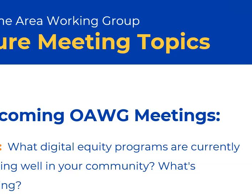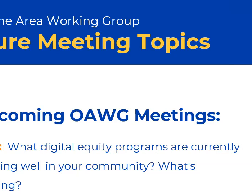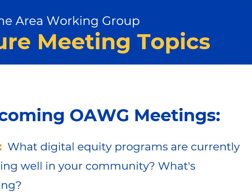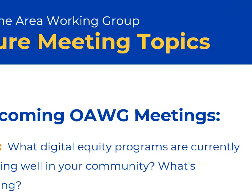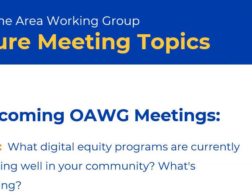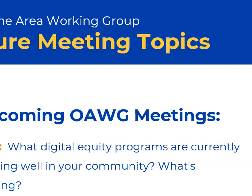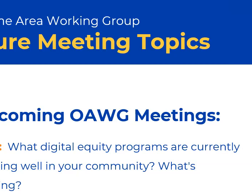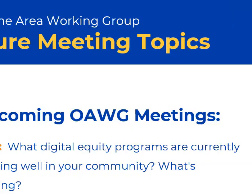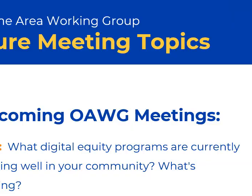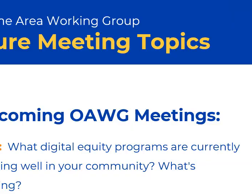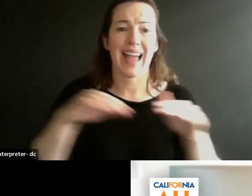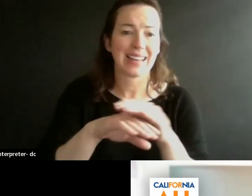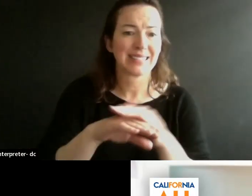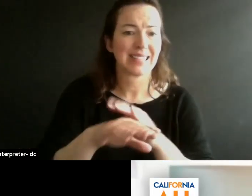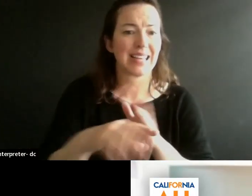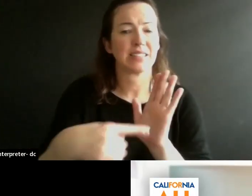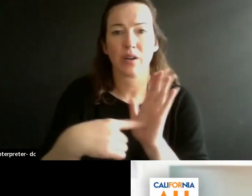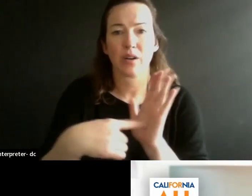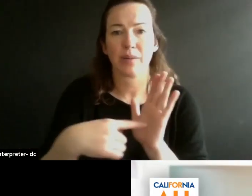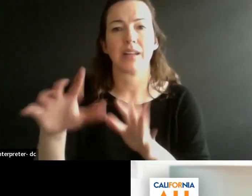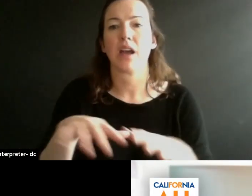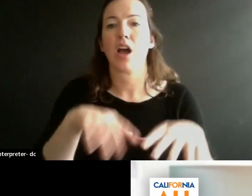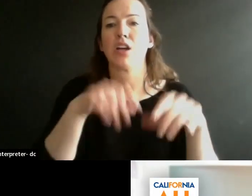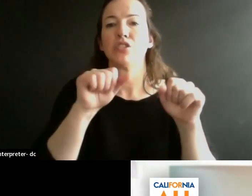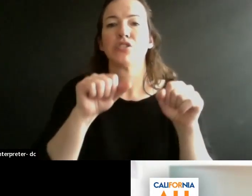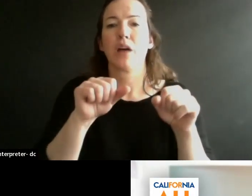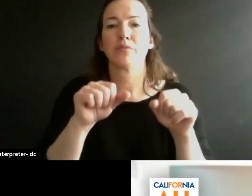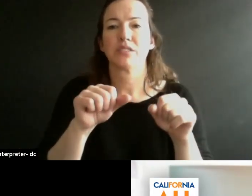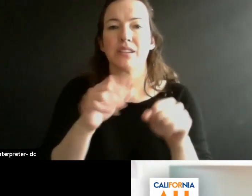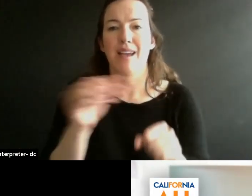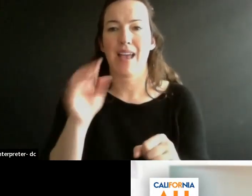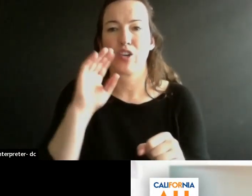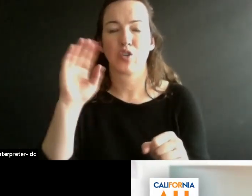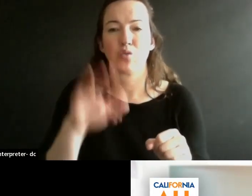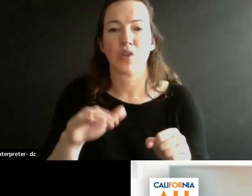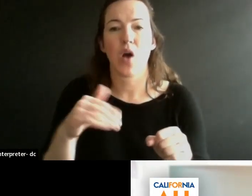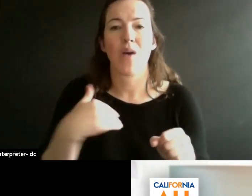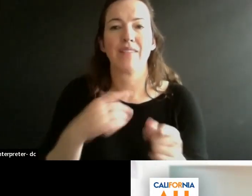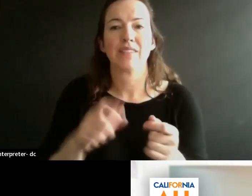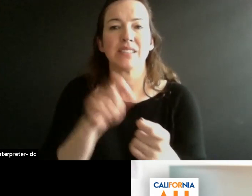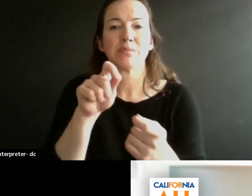and affordability and adoption, and that, you know there are specific barriers associated